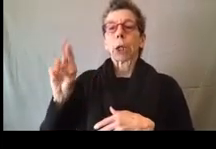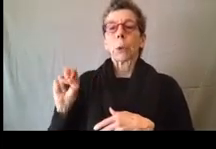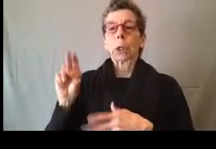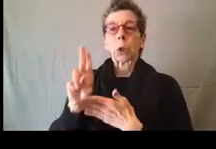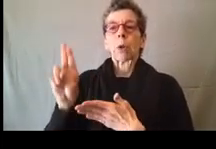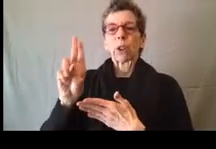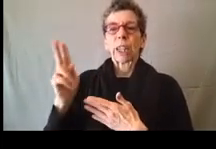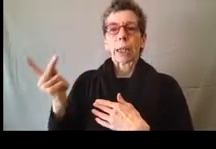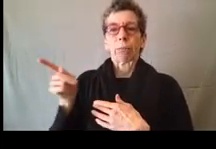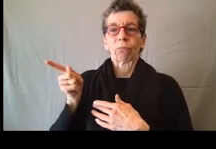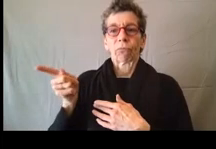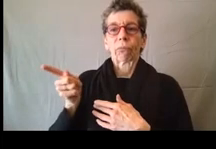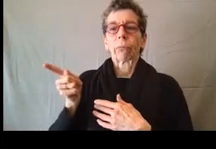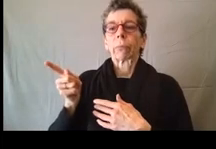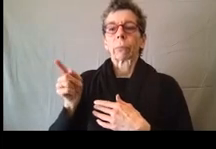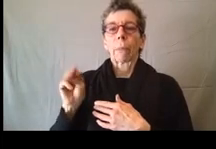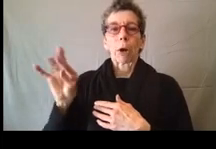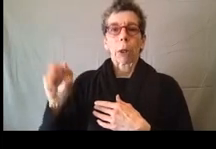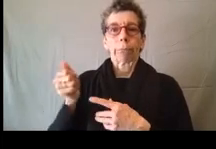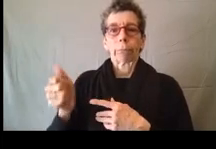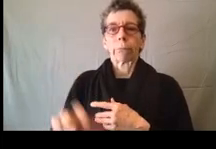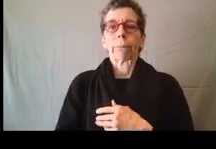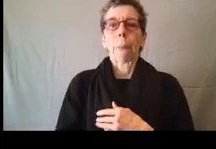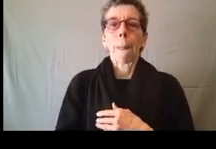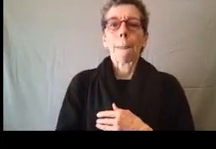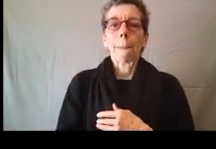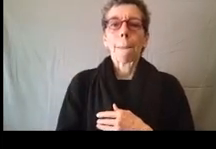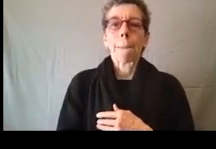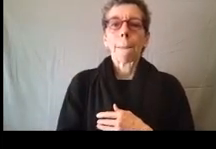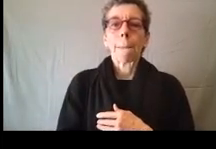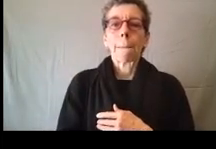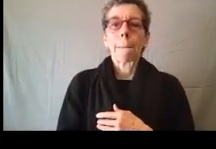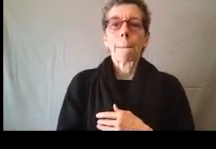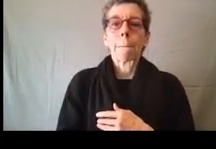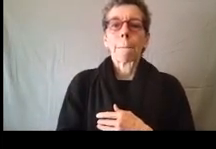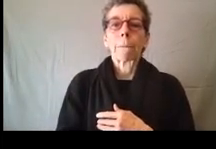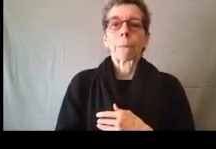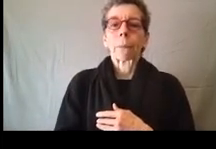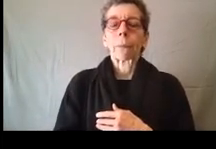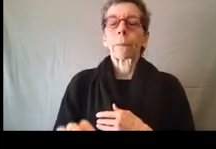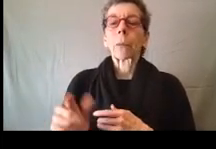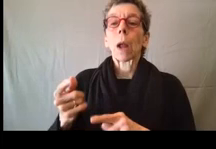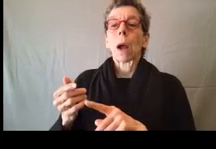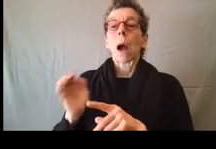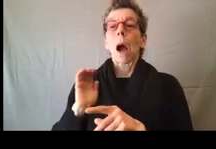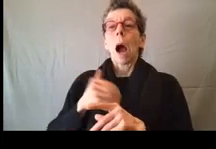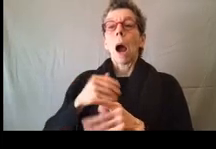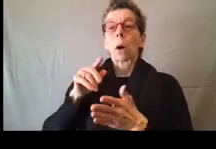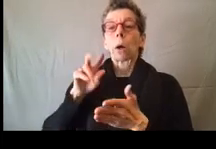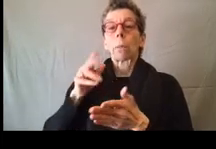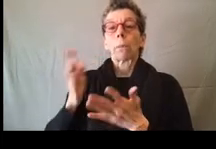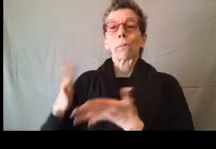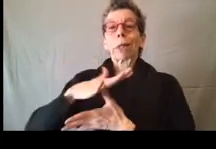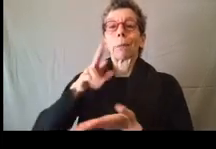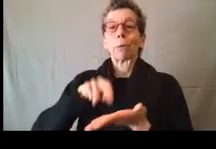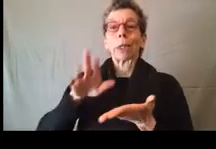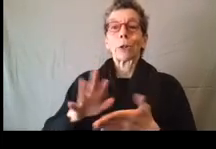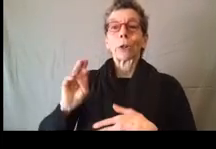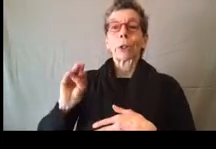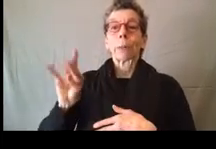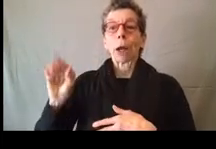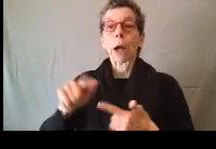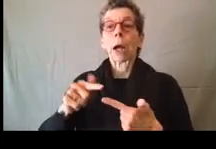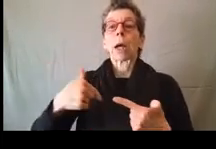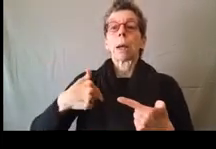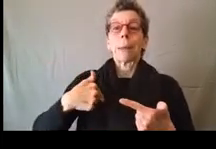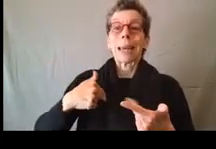So the four principal researchers on our project were Meera Adya, myself, Pam Williamson and